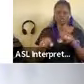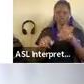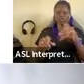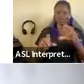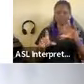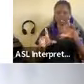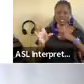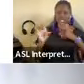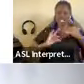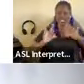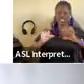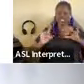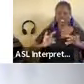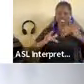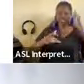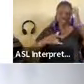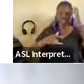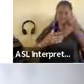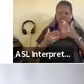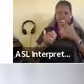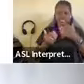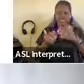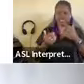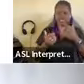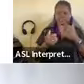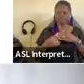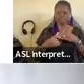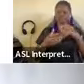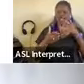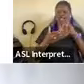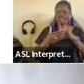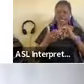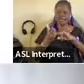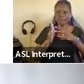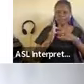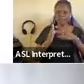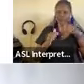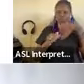would include older adults and watching as the vaccine recommendations evolve over